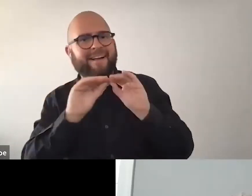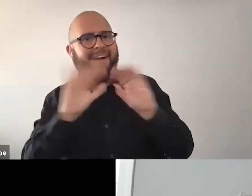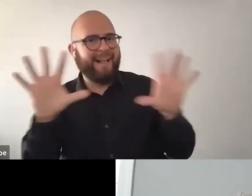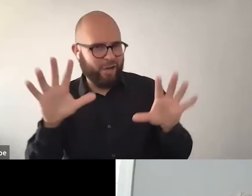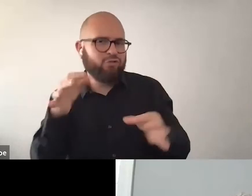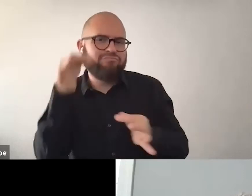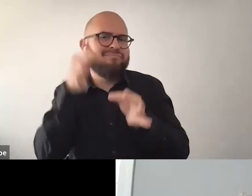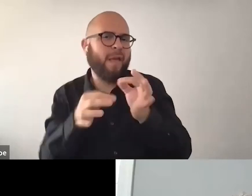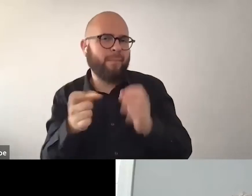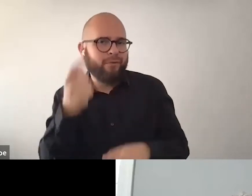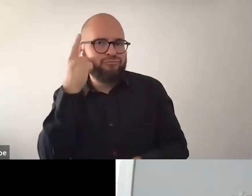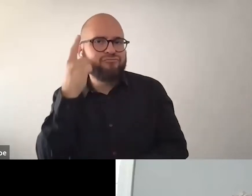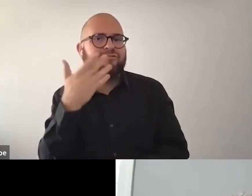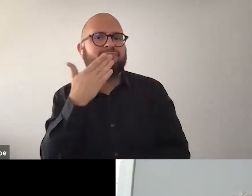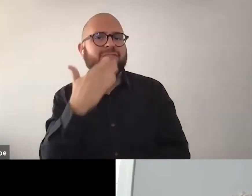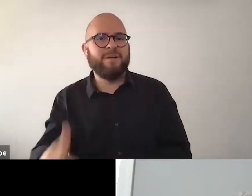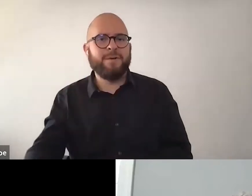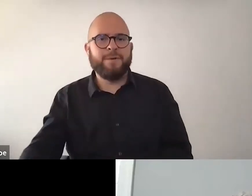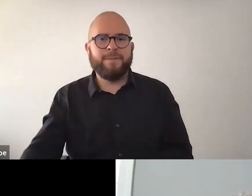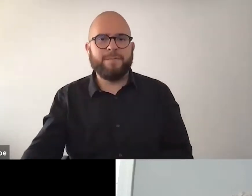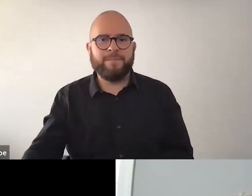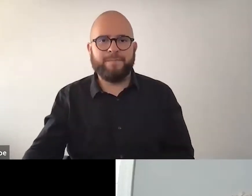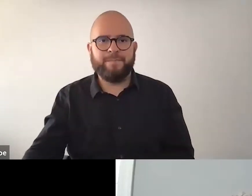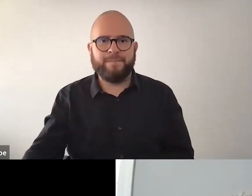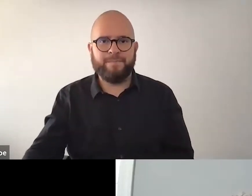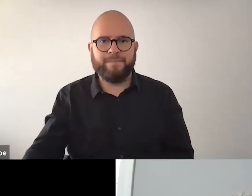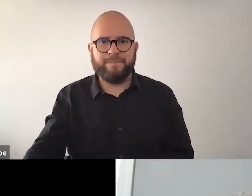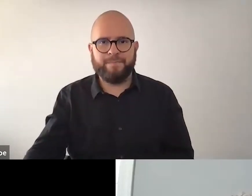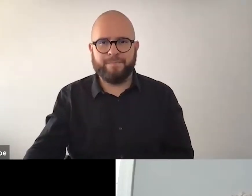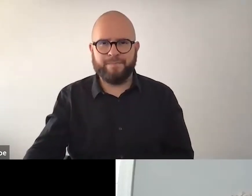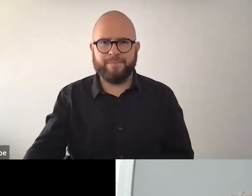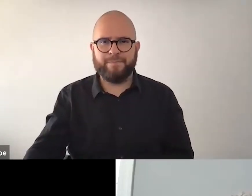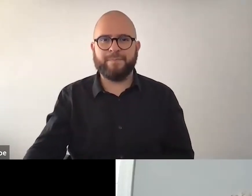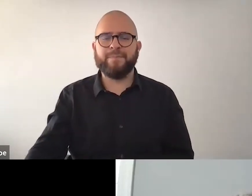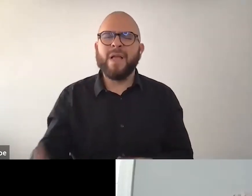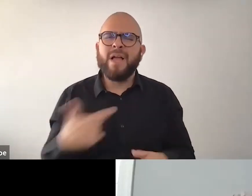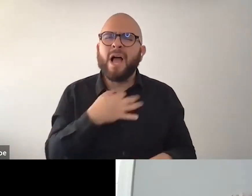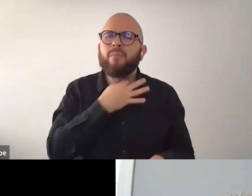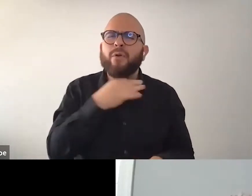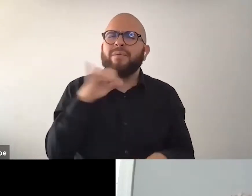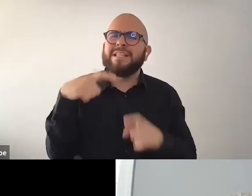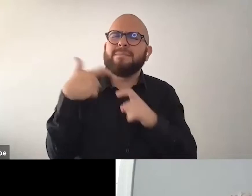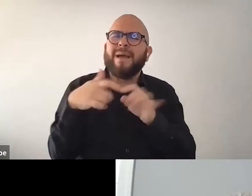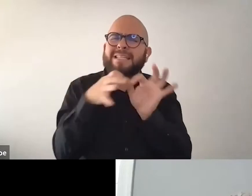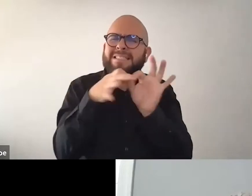Okay, how did the Spanish Language provisions of the traditional contract change under